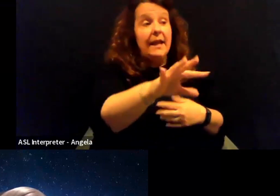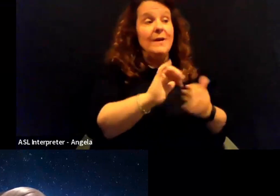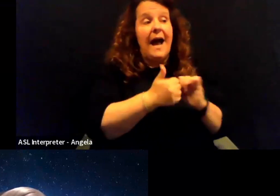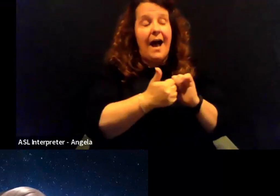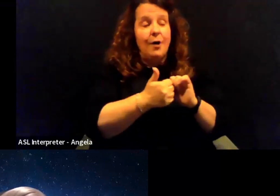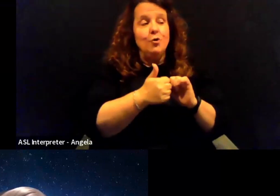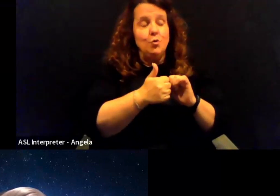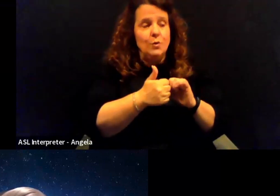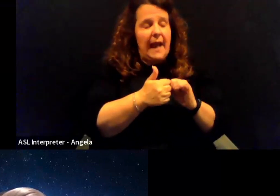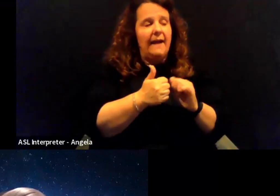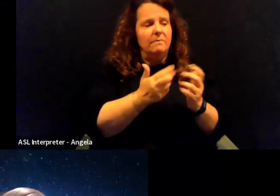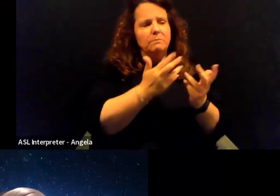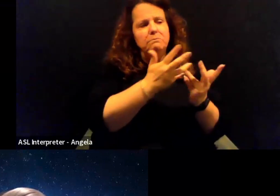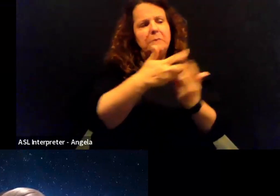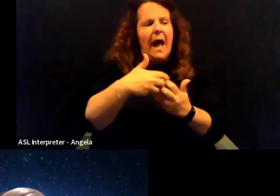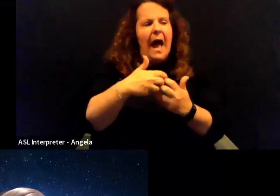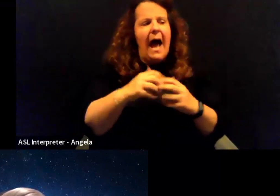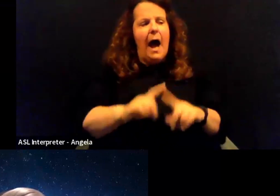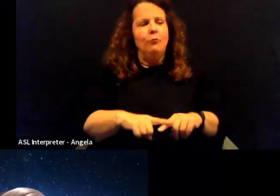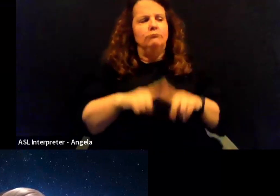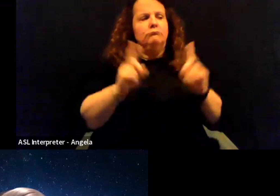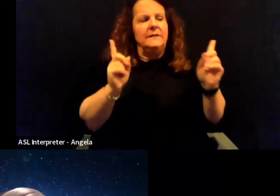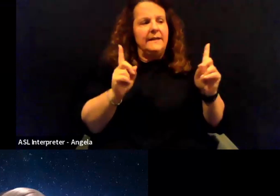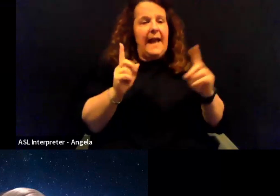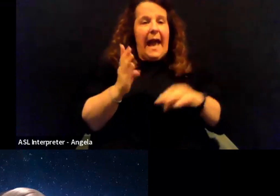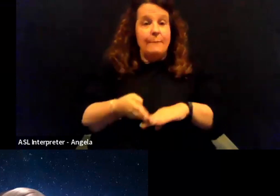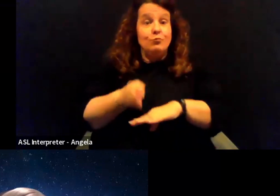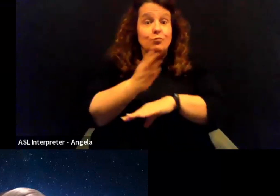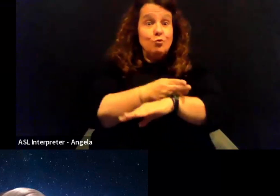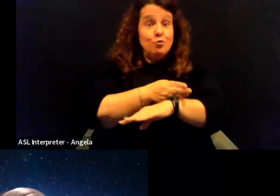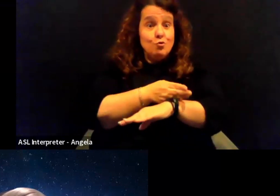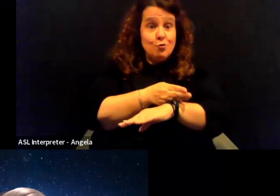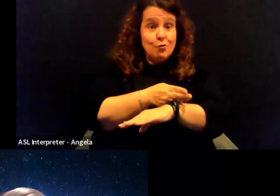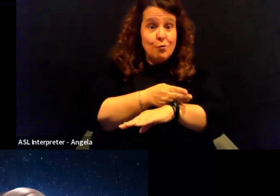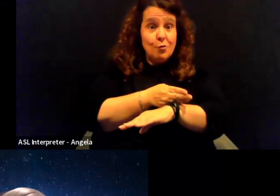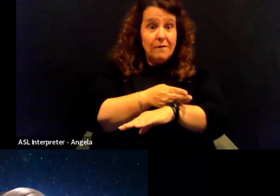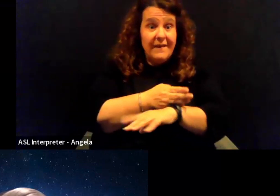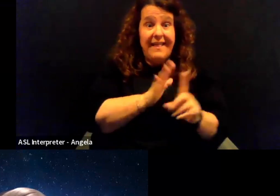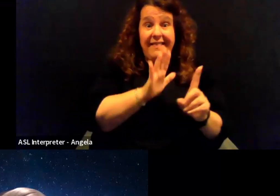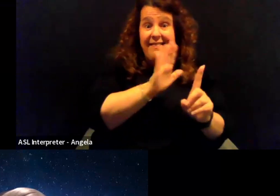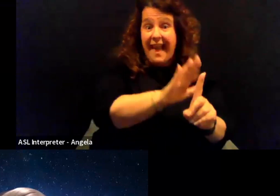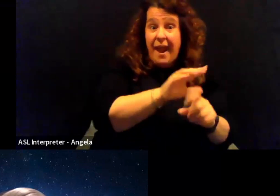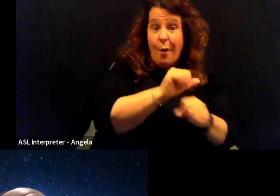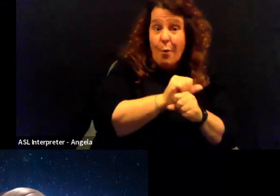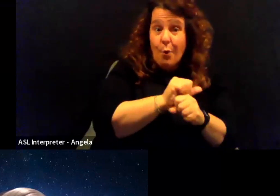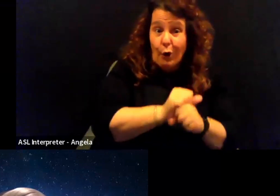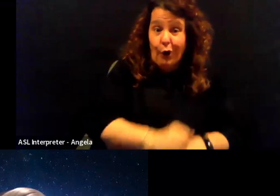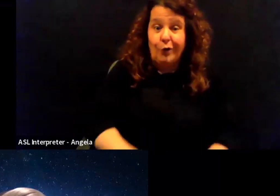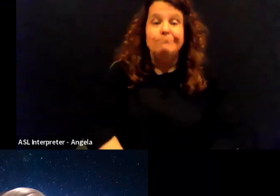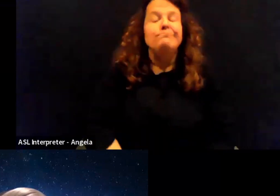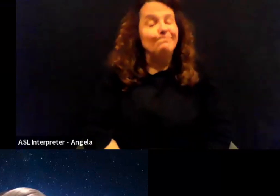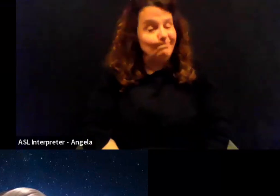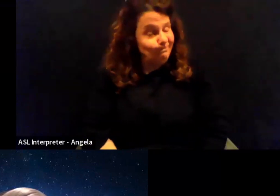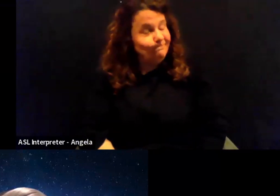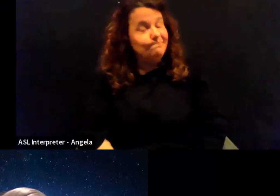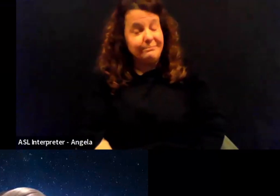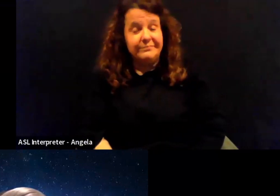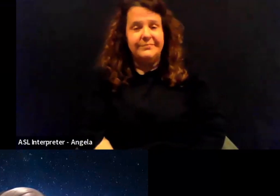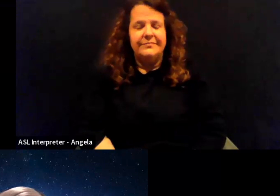make it different and to probably improve my work. , Yeah, and instead of just being